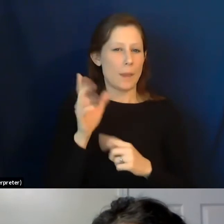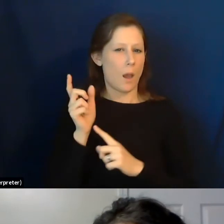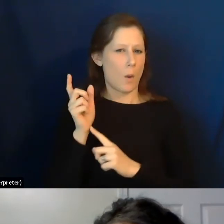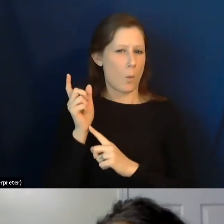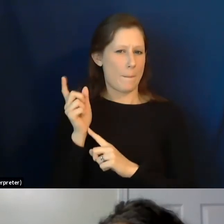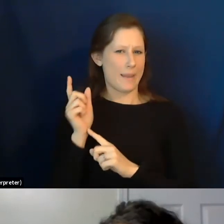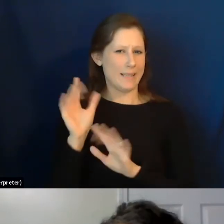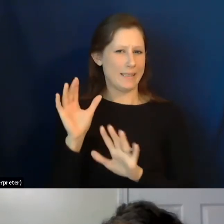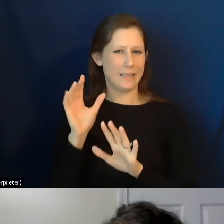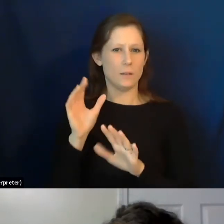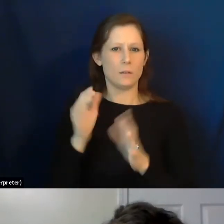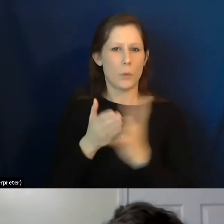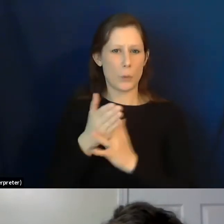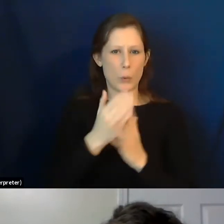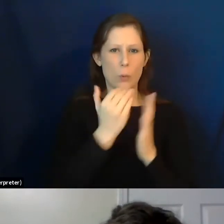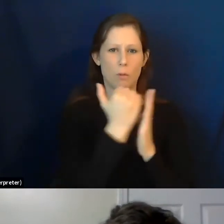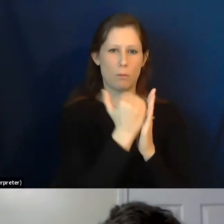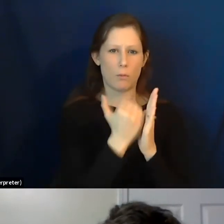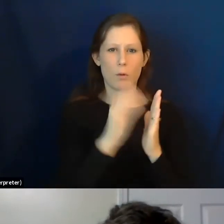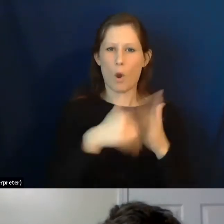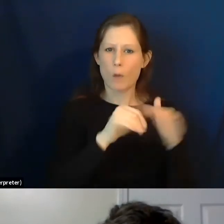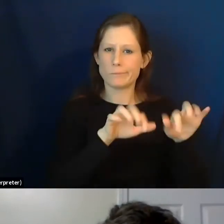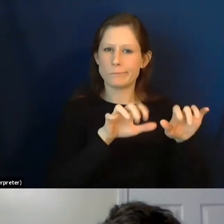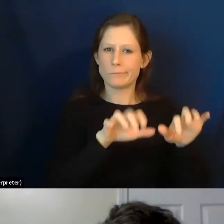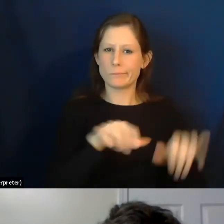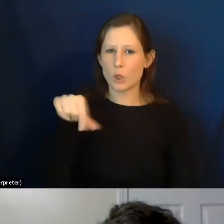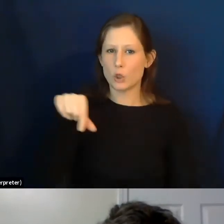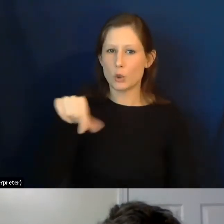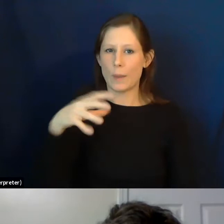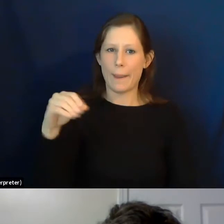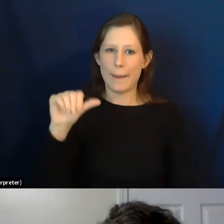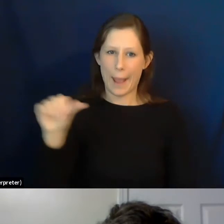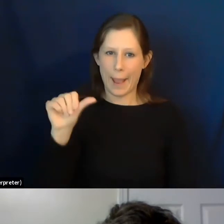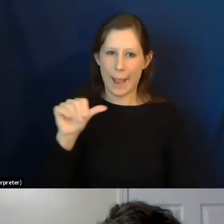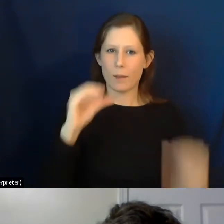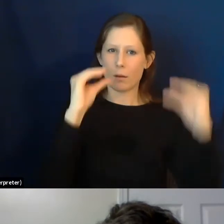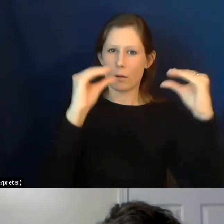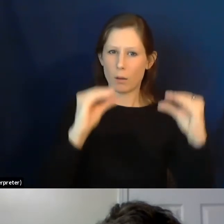the q a box and the the panelist window here so if we don't call on you right away just